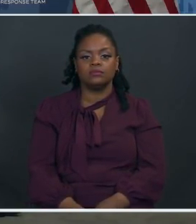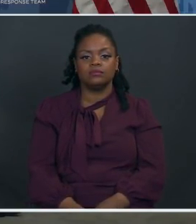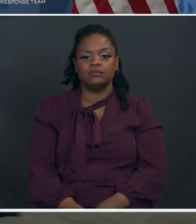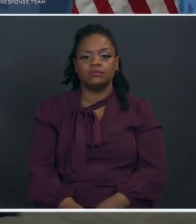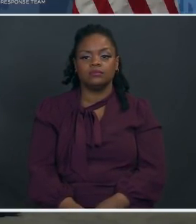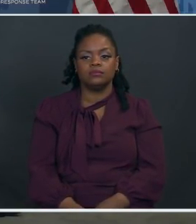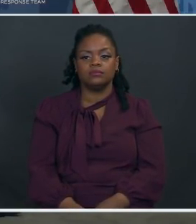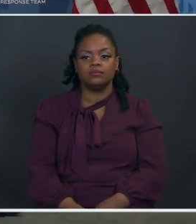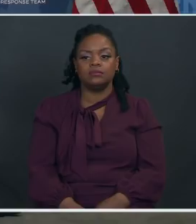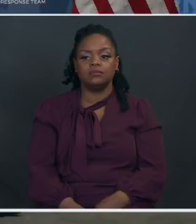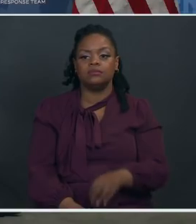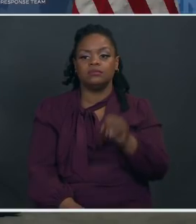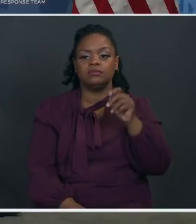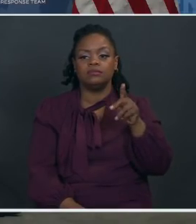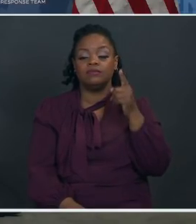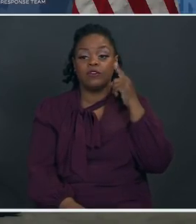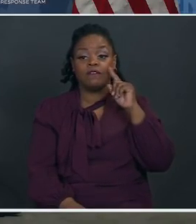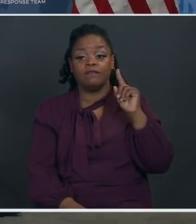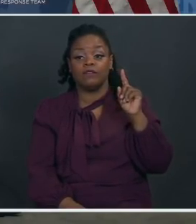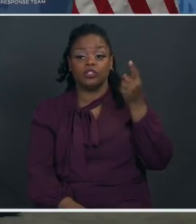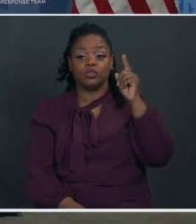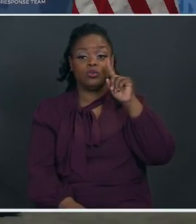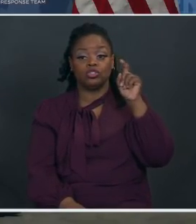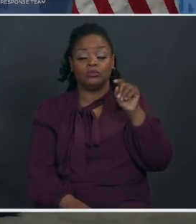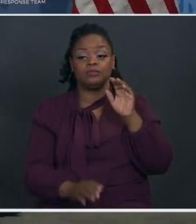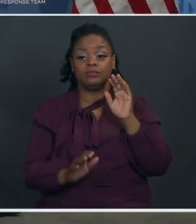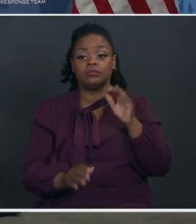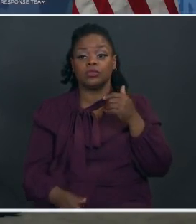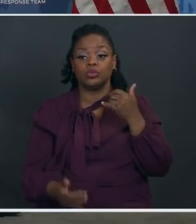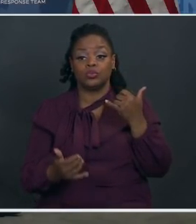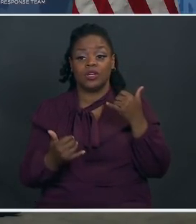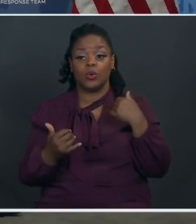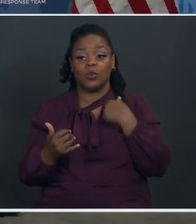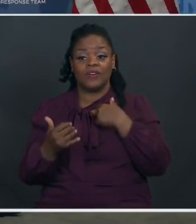Mr. Slavitt: Yeah. So today we have delivered 47 million vaccines to states